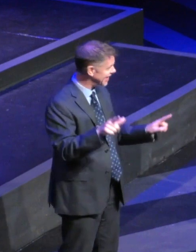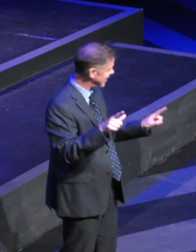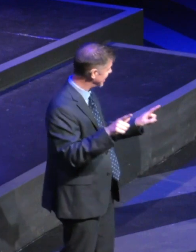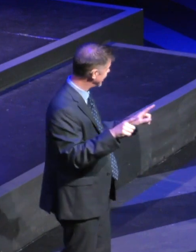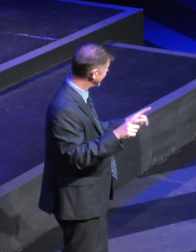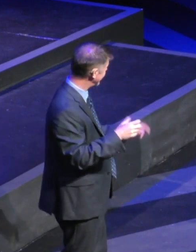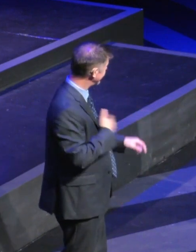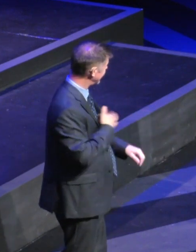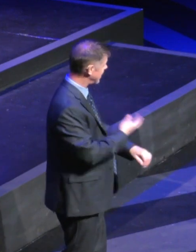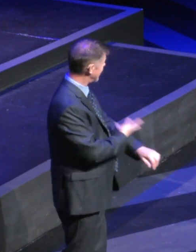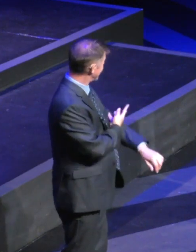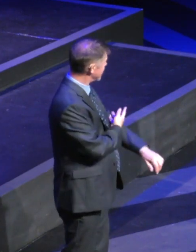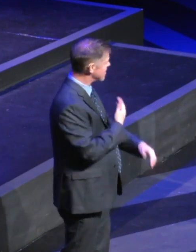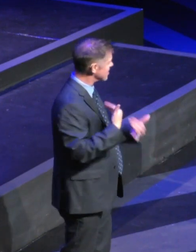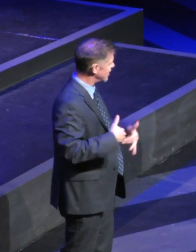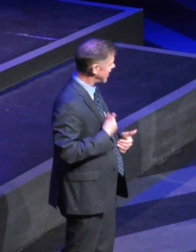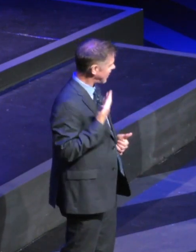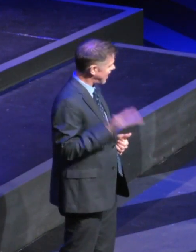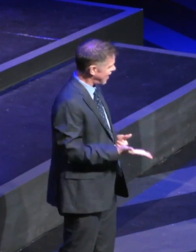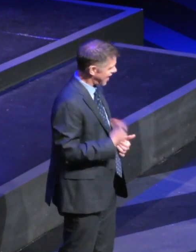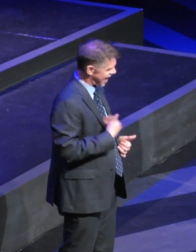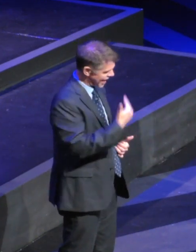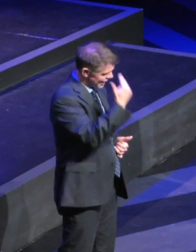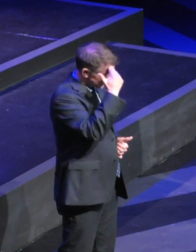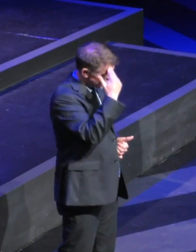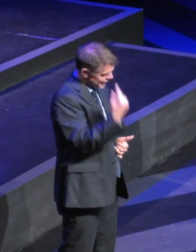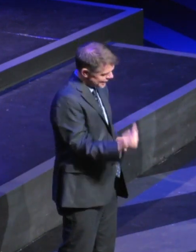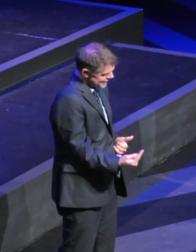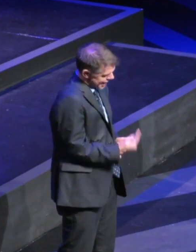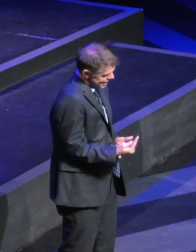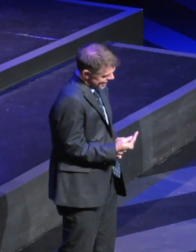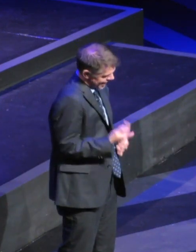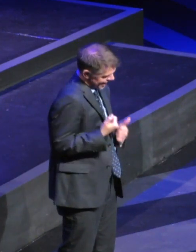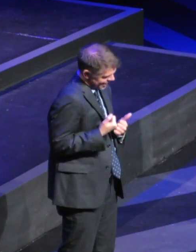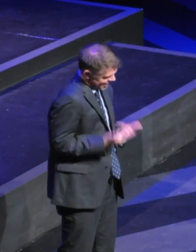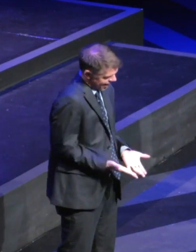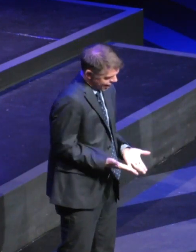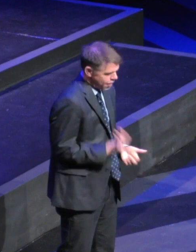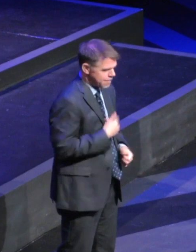but I knew it was something in a reason because my faith had always said things happen for a